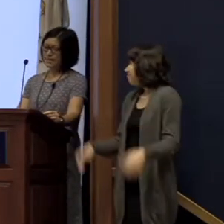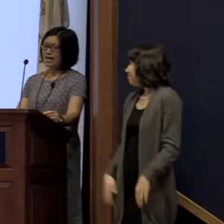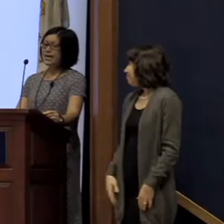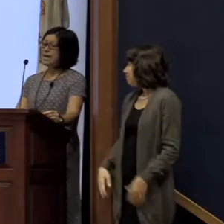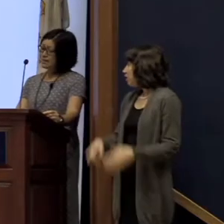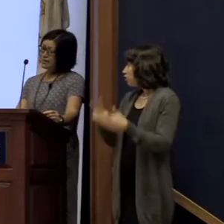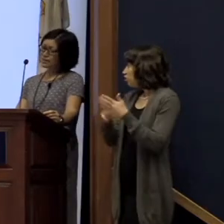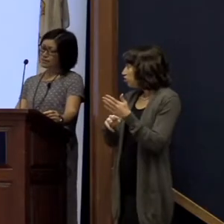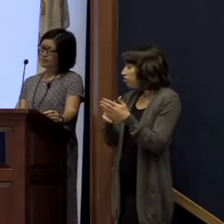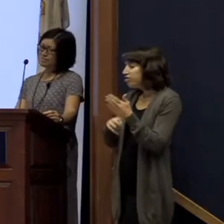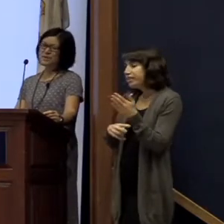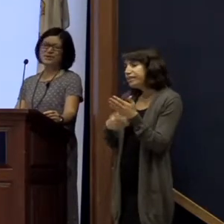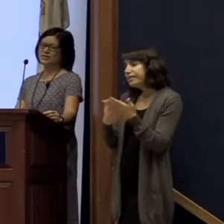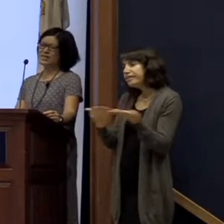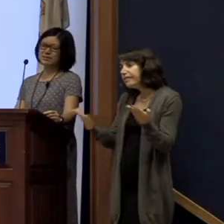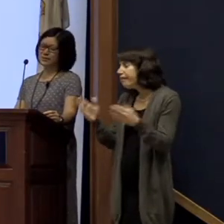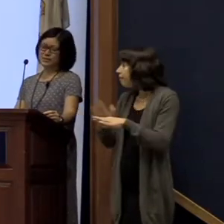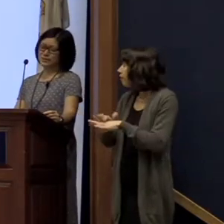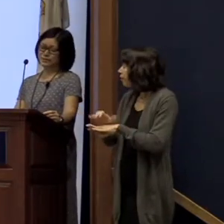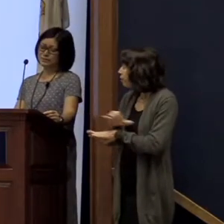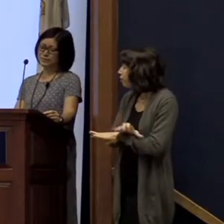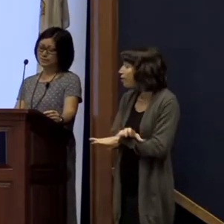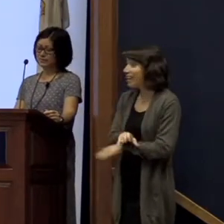Can be cool most of the time not cool - Shelby